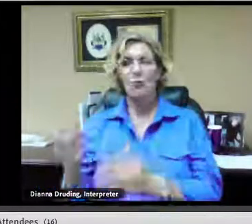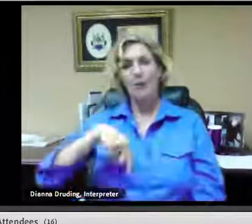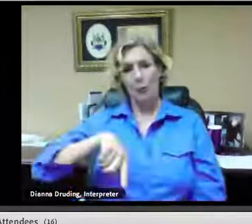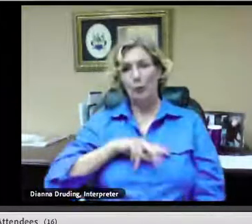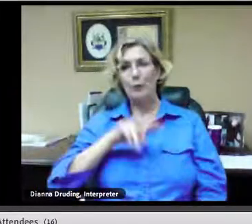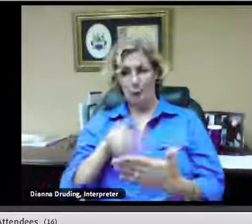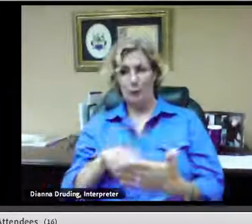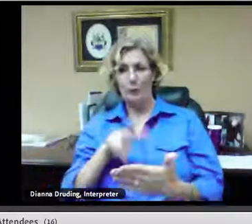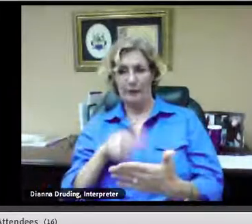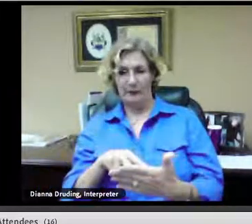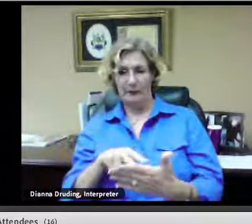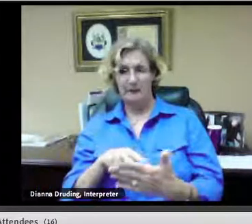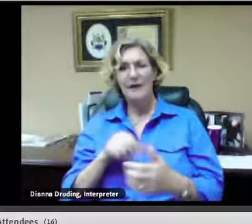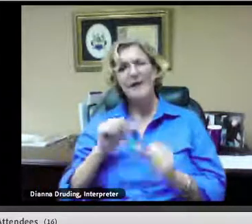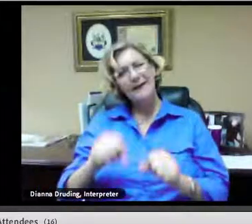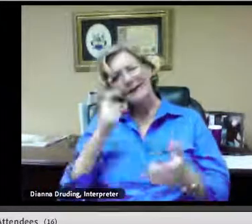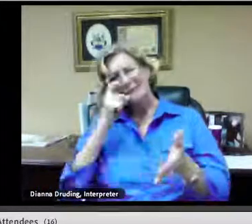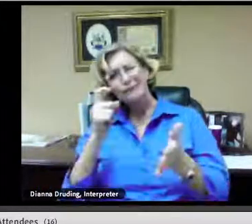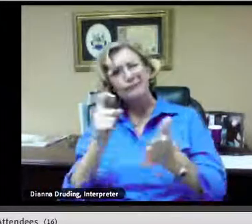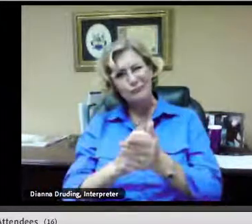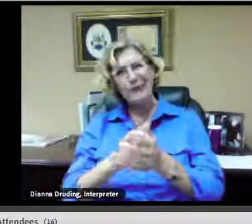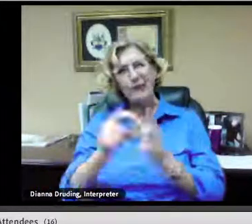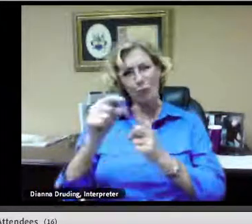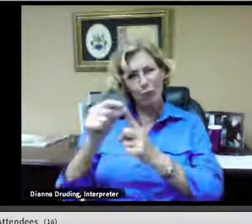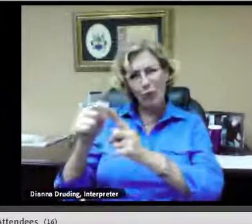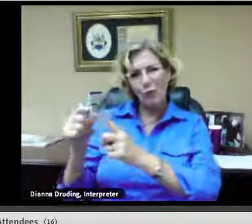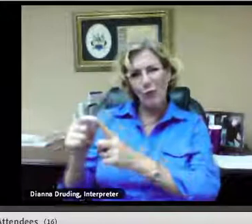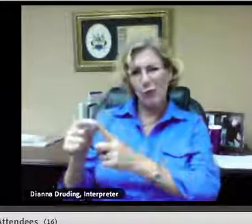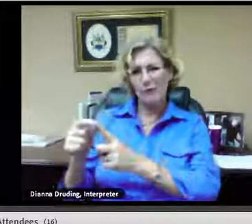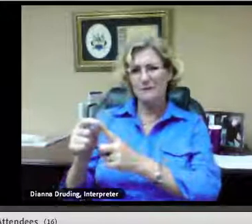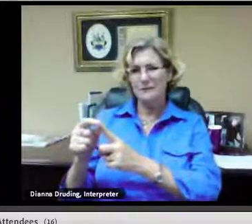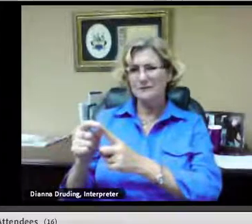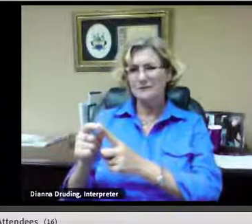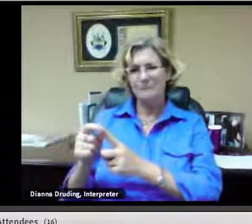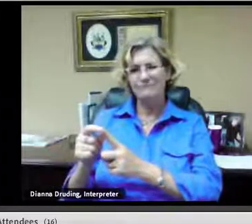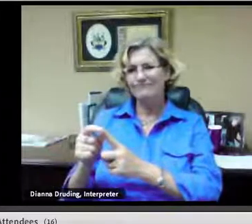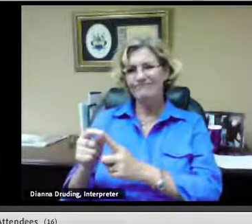but to be able to pick up a book or a flyer,